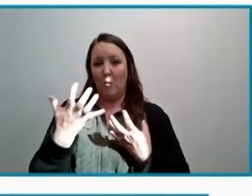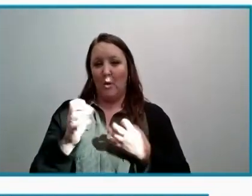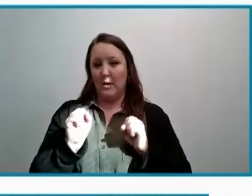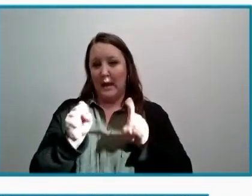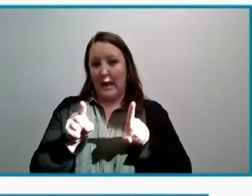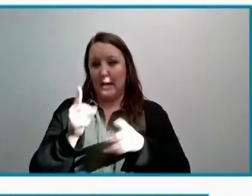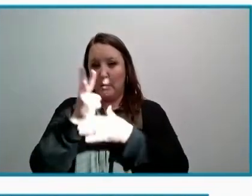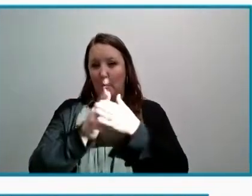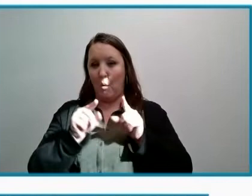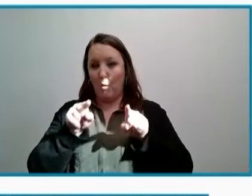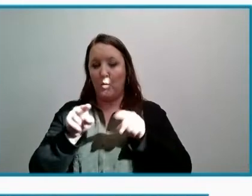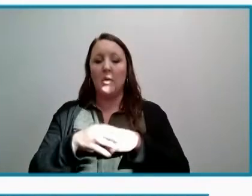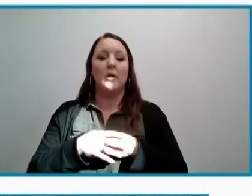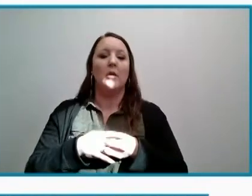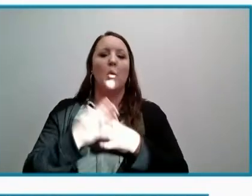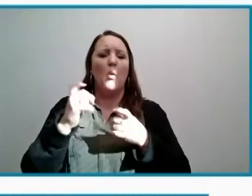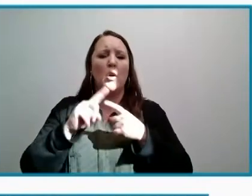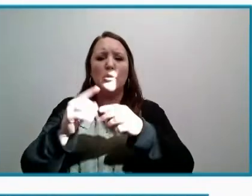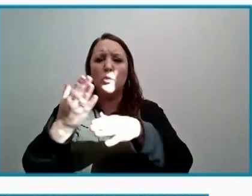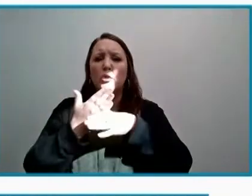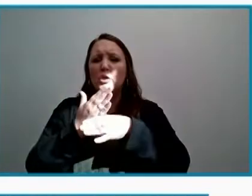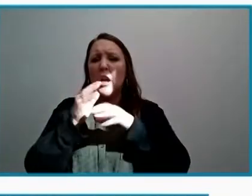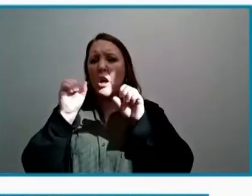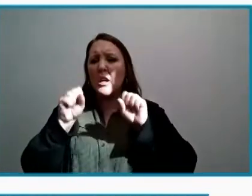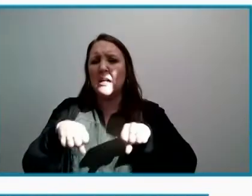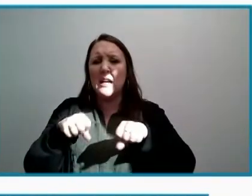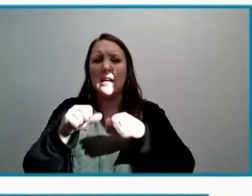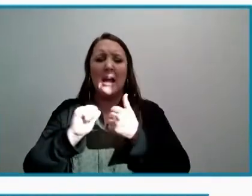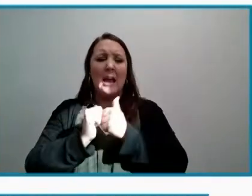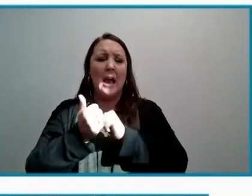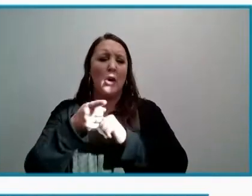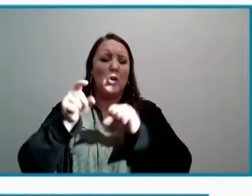Can you share how you're able to build trust